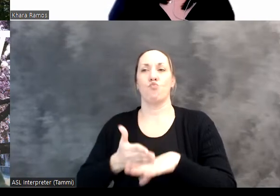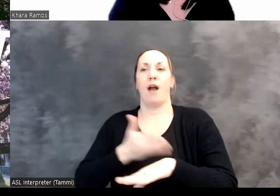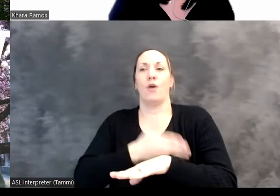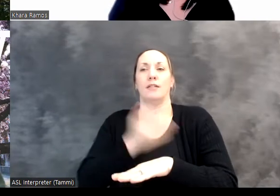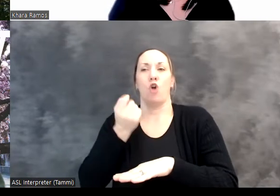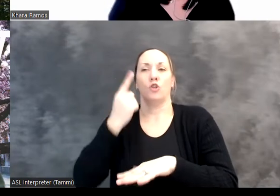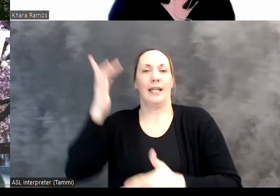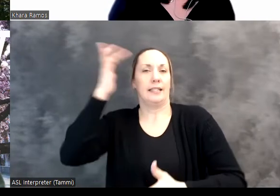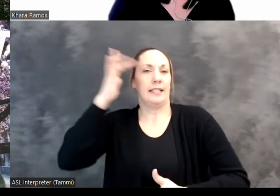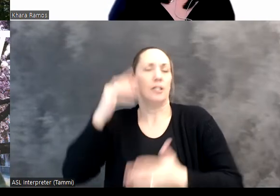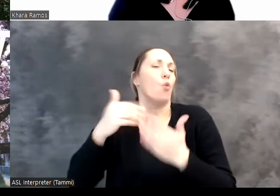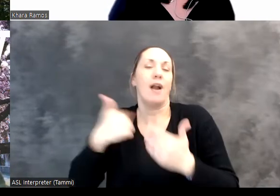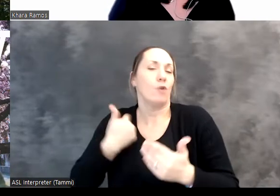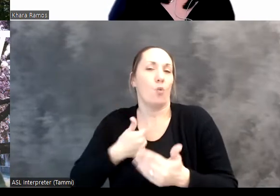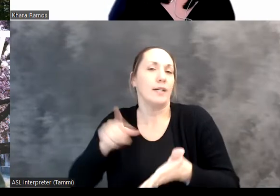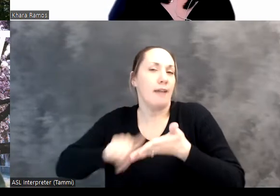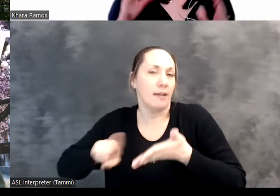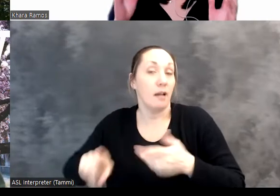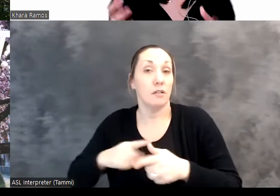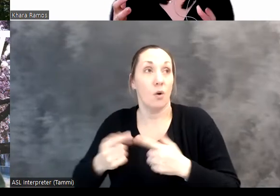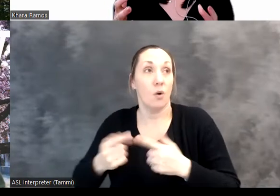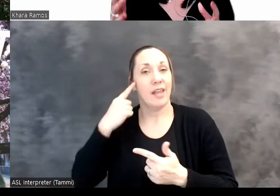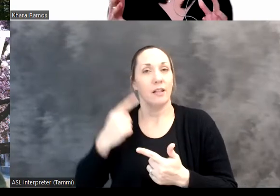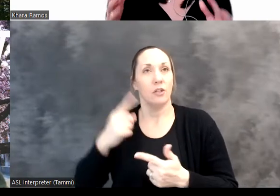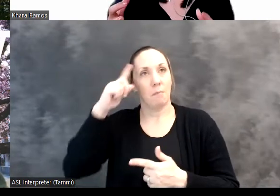you know, causal links that are useful for us to make progress